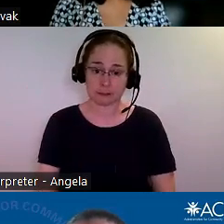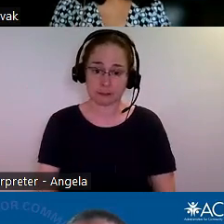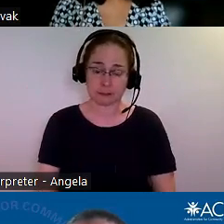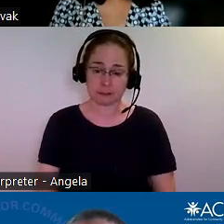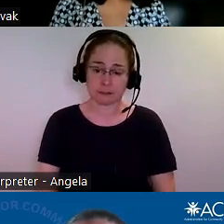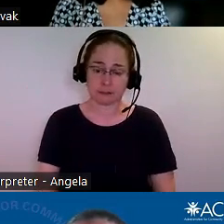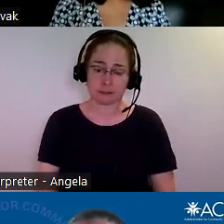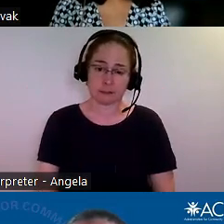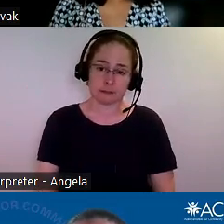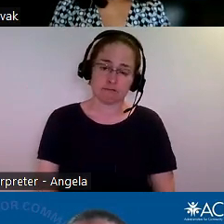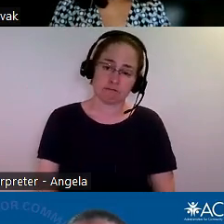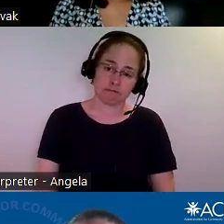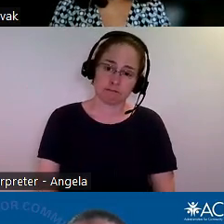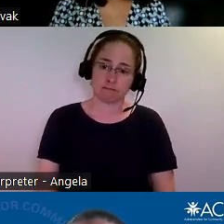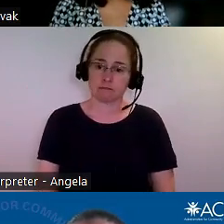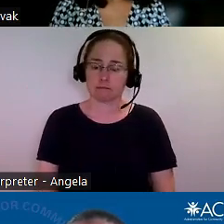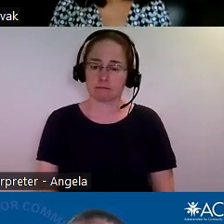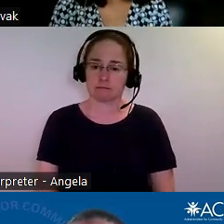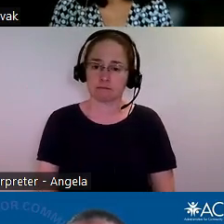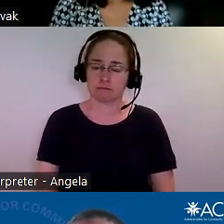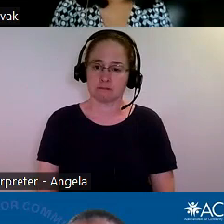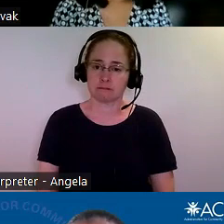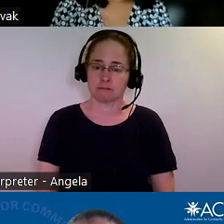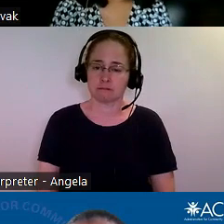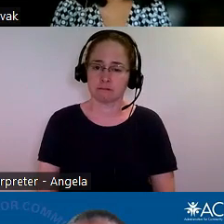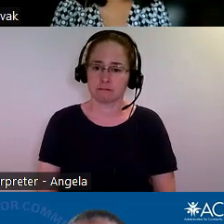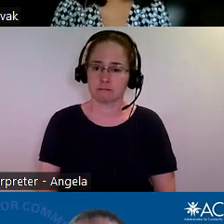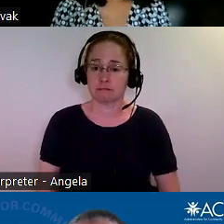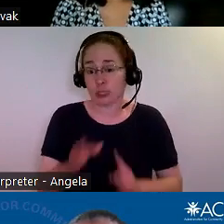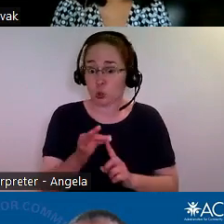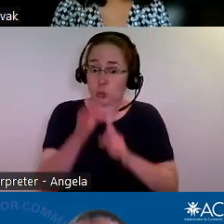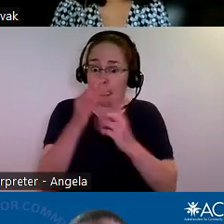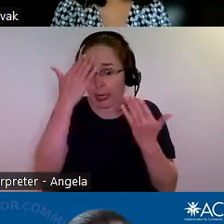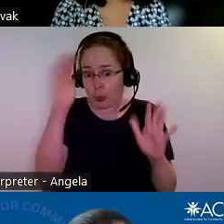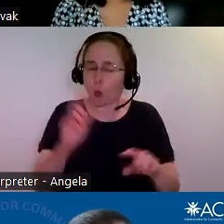(Purvi Sevak) I guess the -- I mean, I don't know if they're unique, but going to churches,